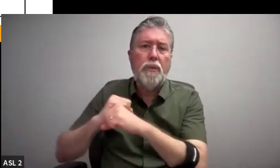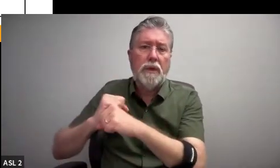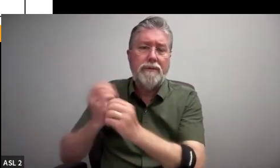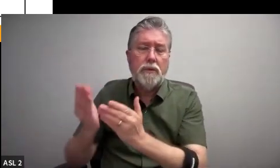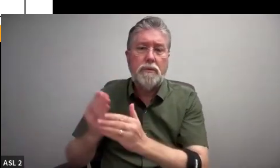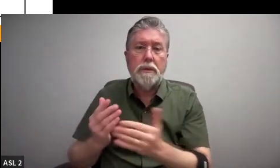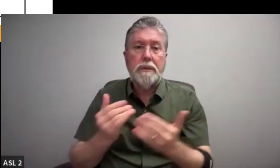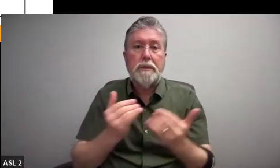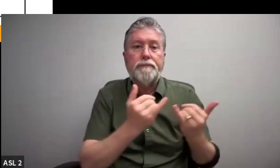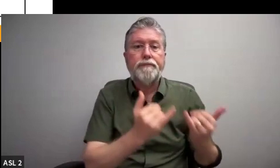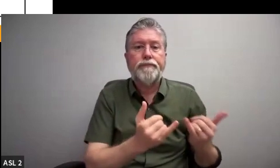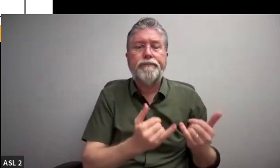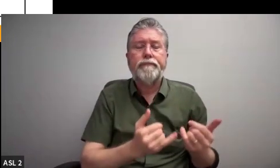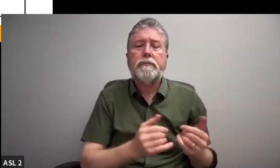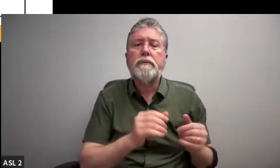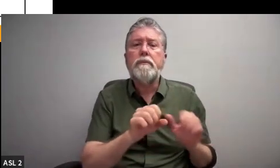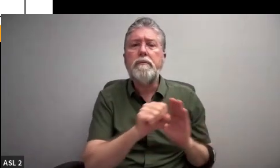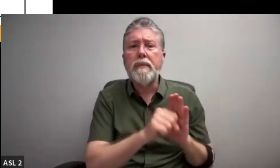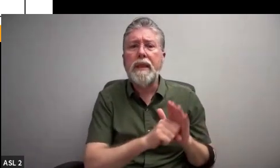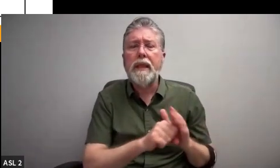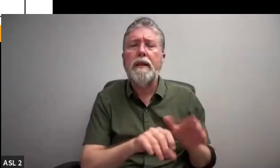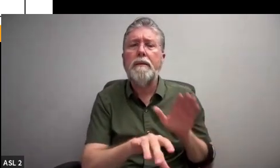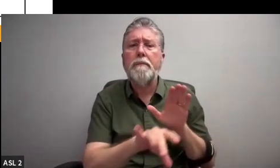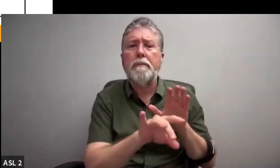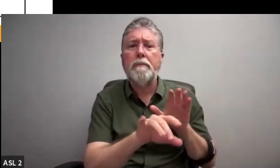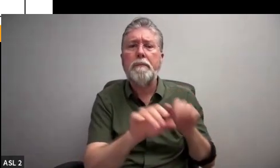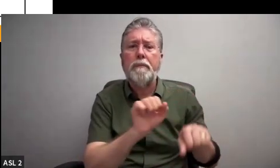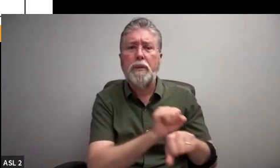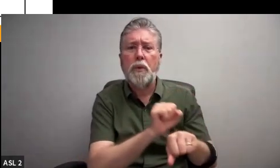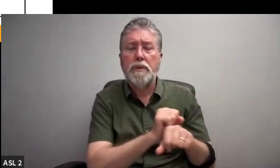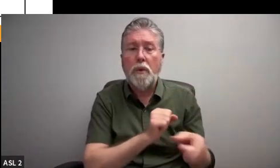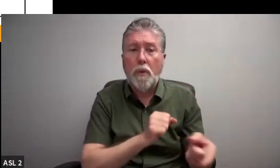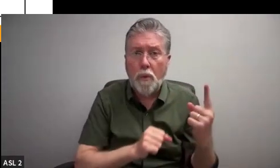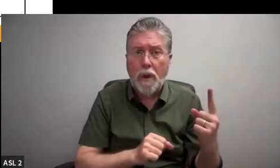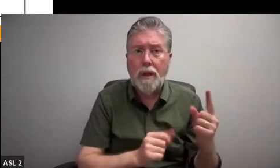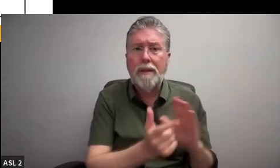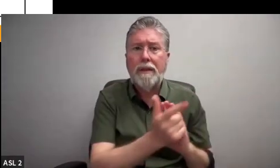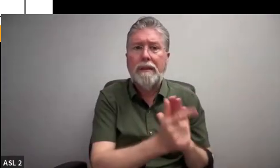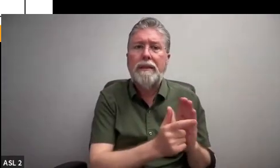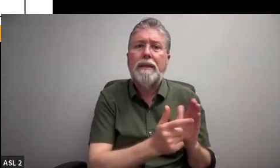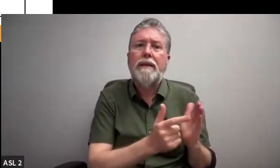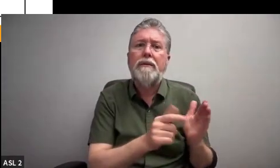one individual to serve as the Legal Assistance Developer. They're spending half of an FTE's time